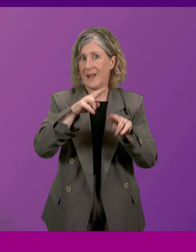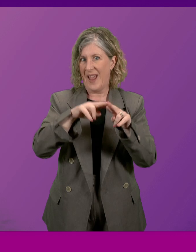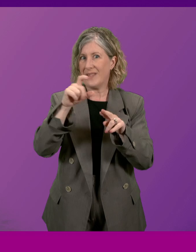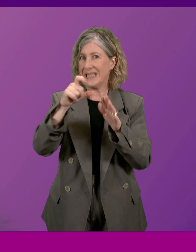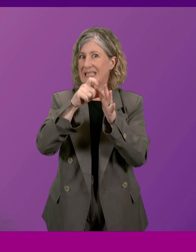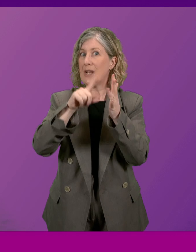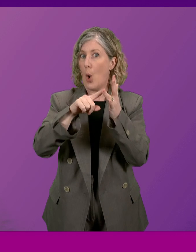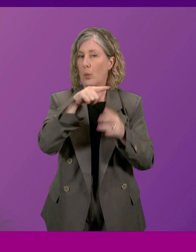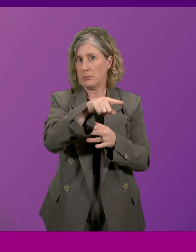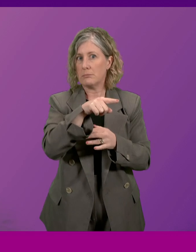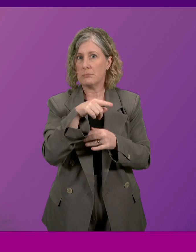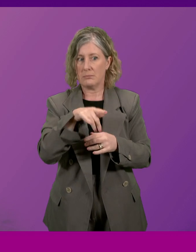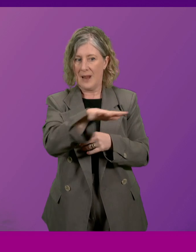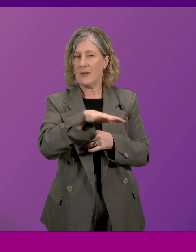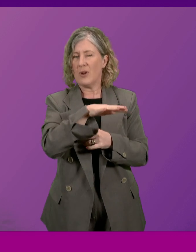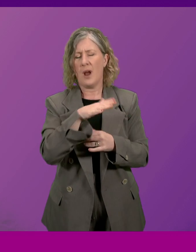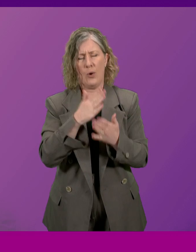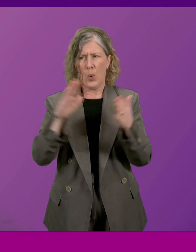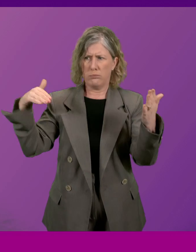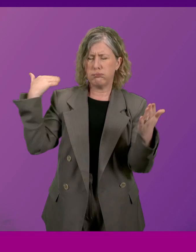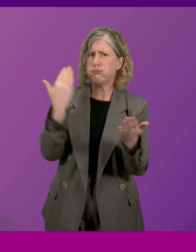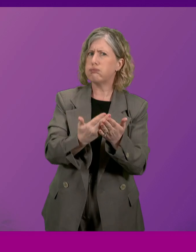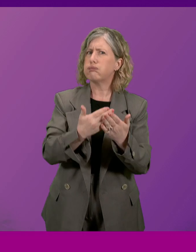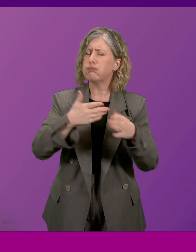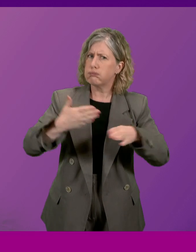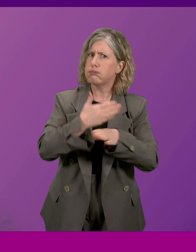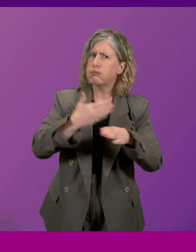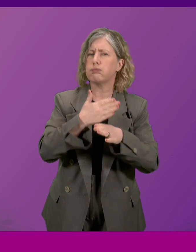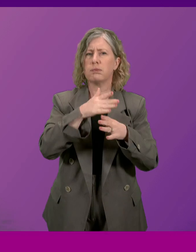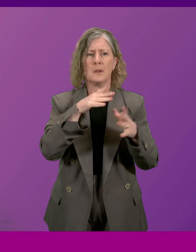long history and tradition of contributing to international development activity from